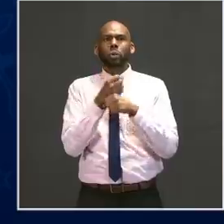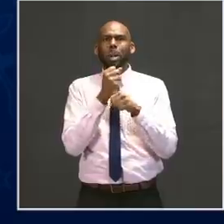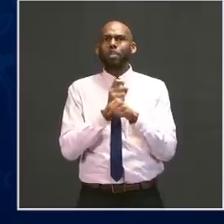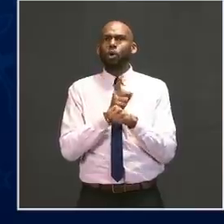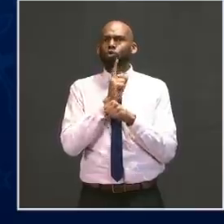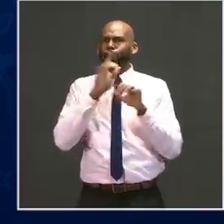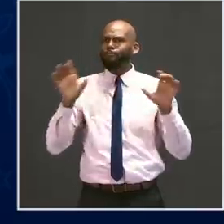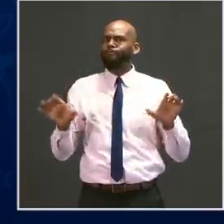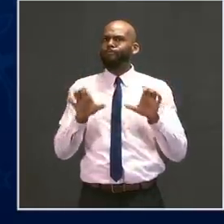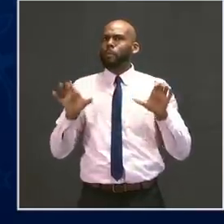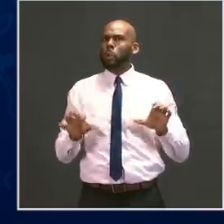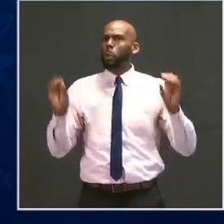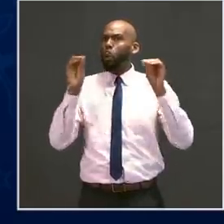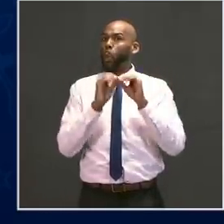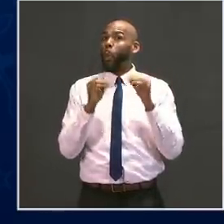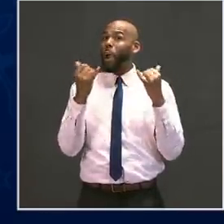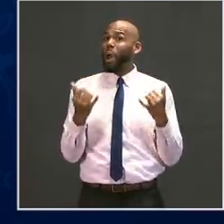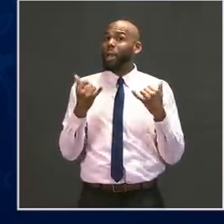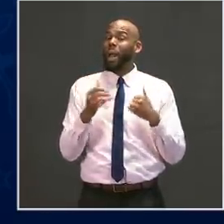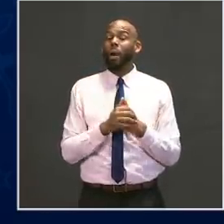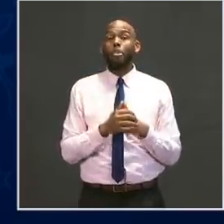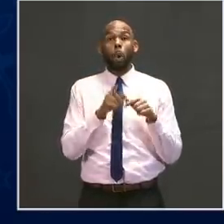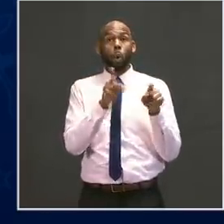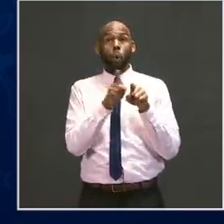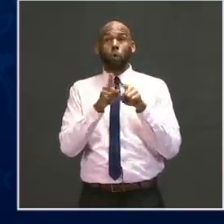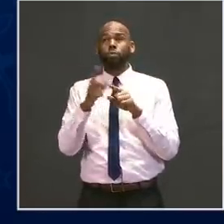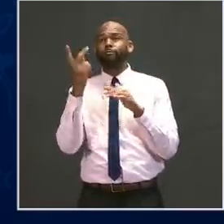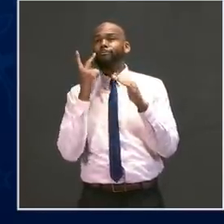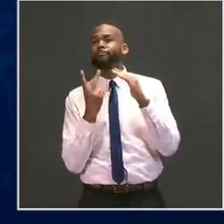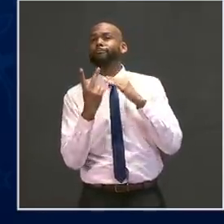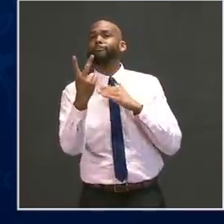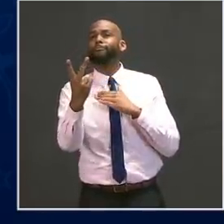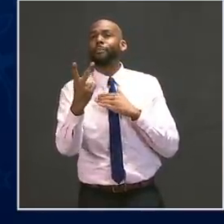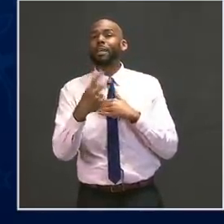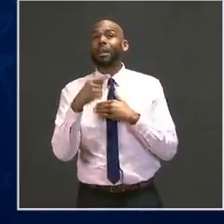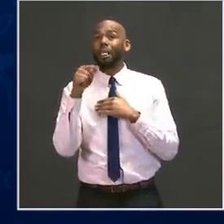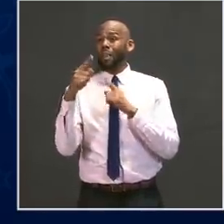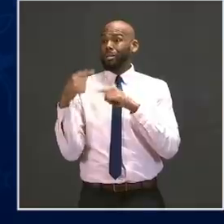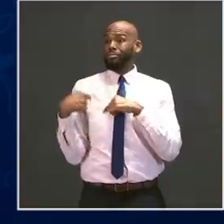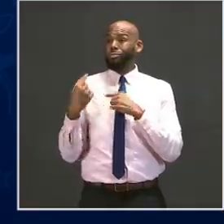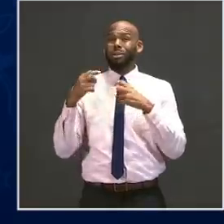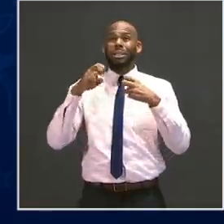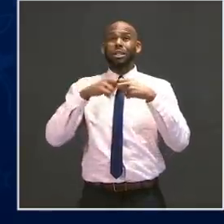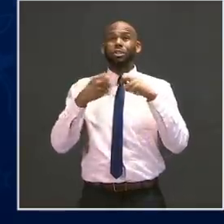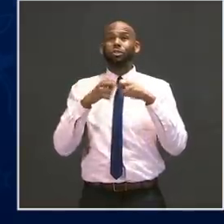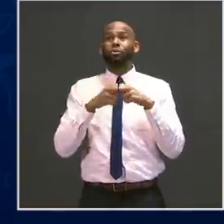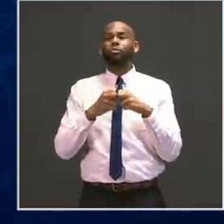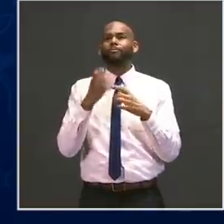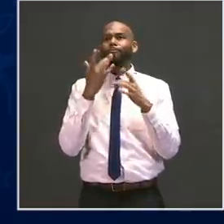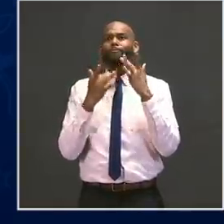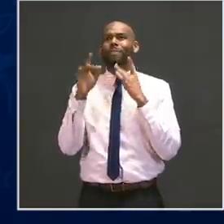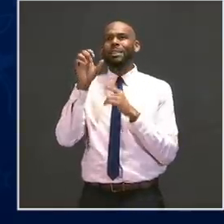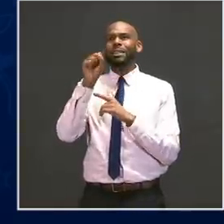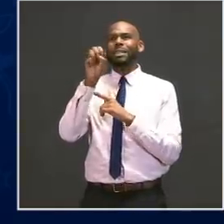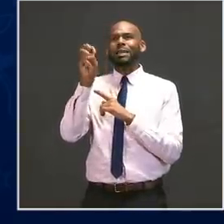At the same time, we are looking down the road. The longstanding issue with short supply of semiconductors was -- which was the question yesterday --